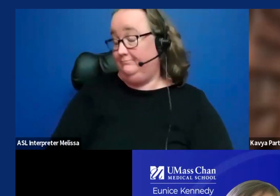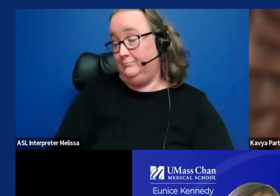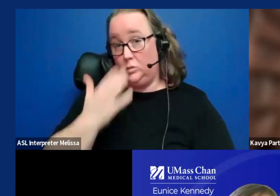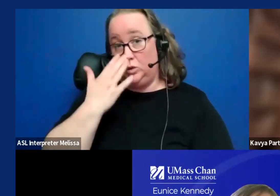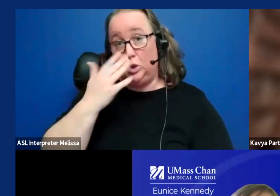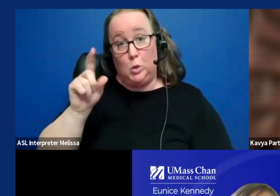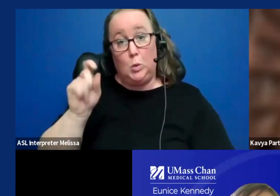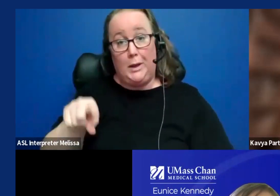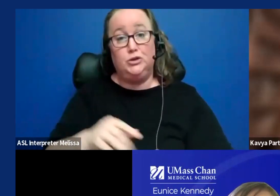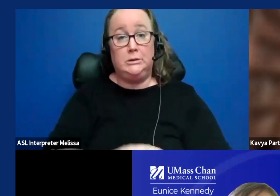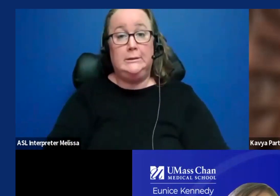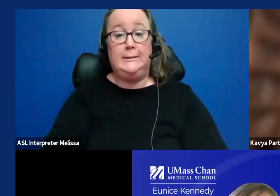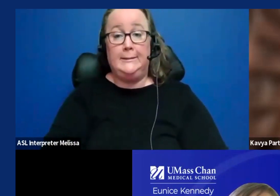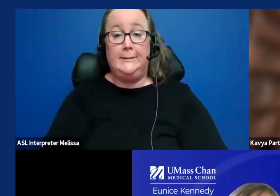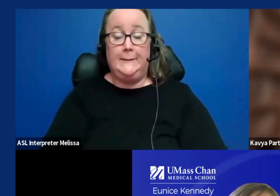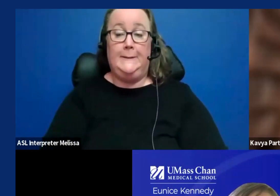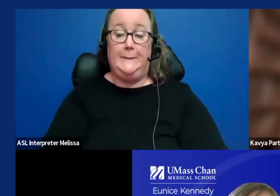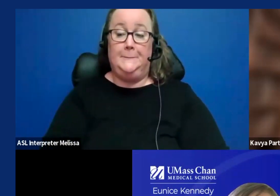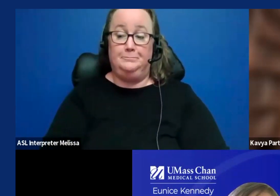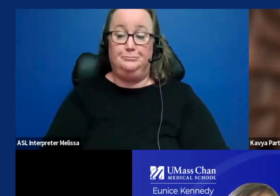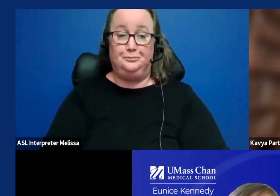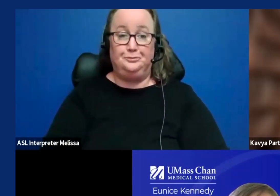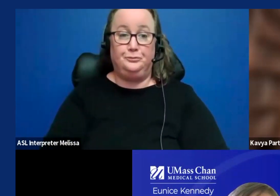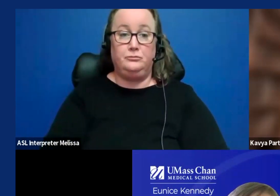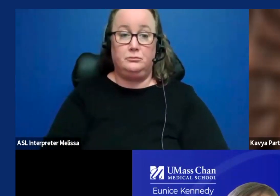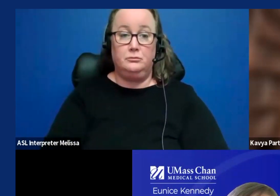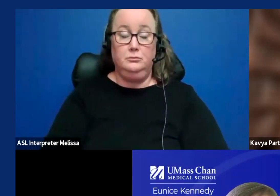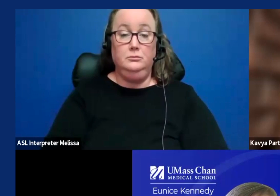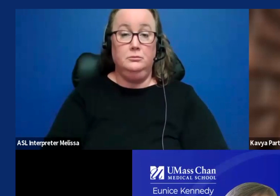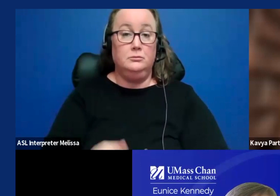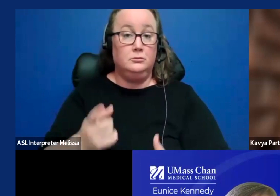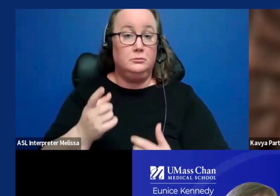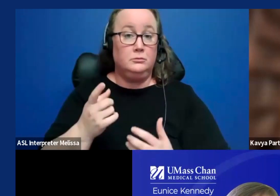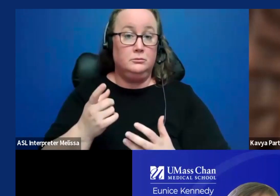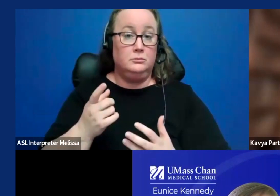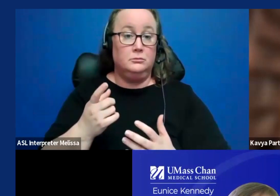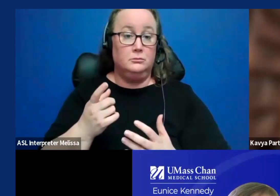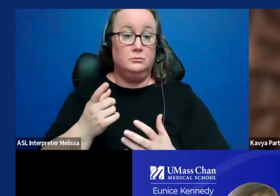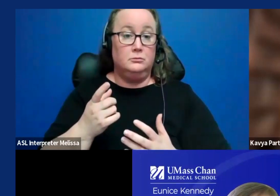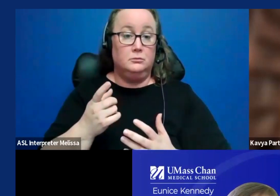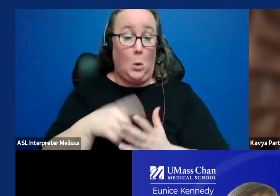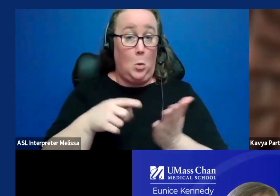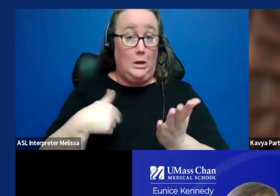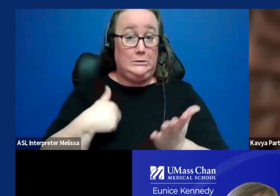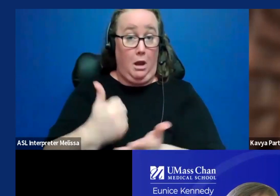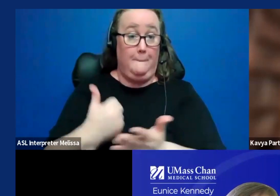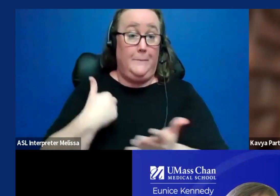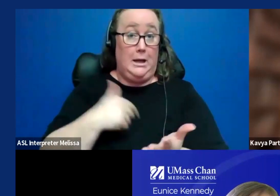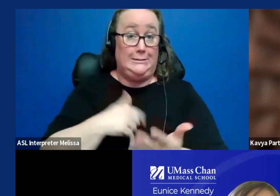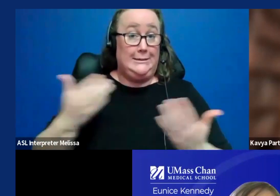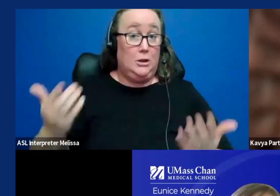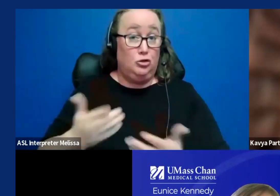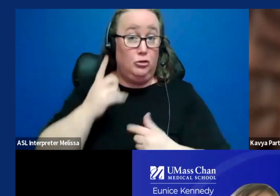I think what's been effective for us at DREDF in California is oftentimes to get